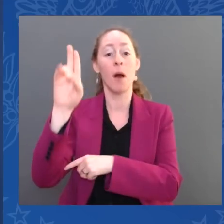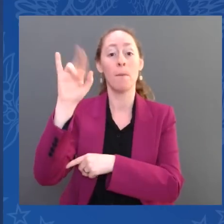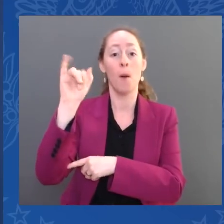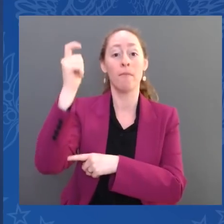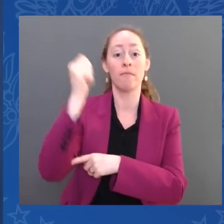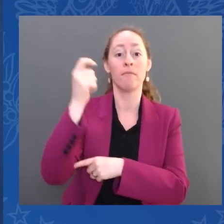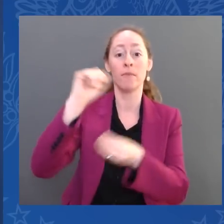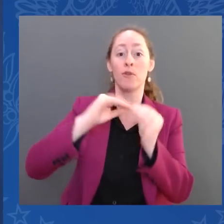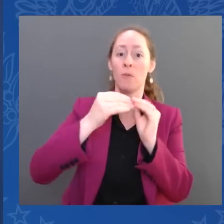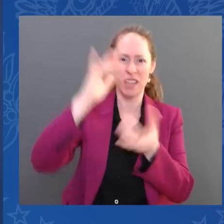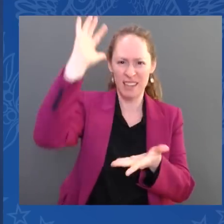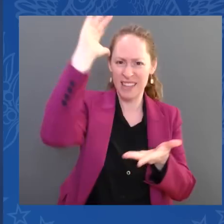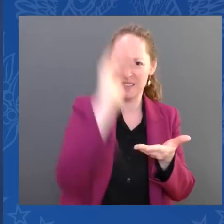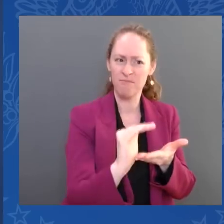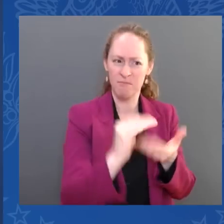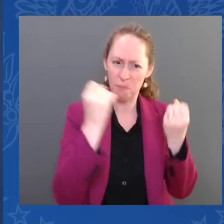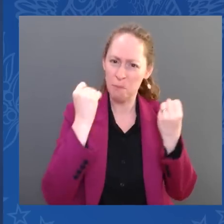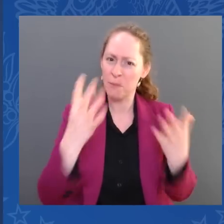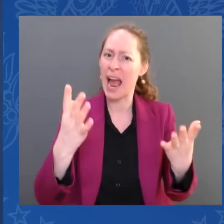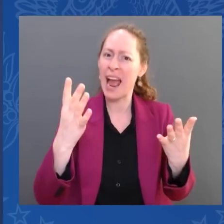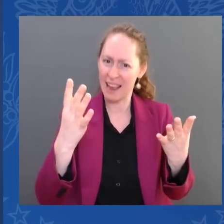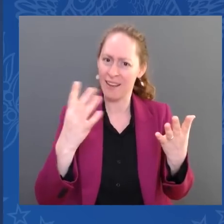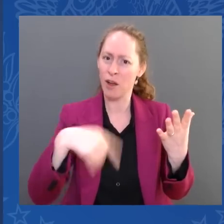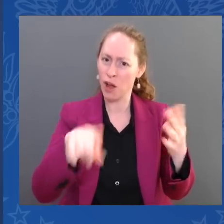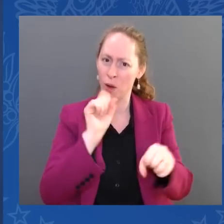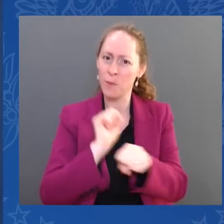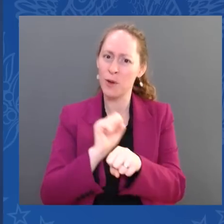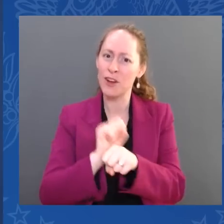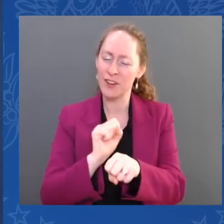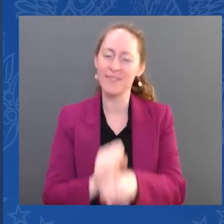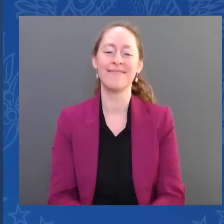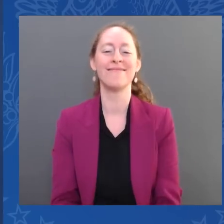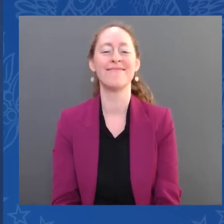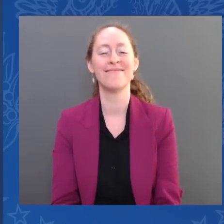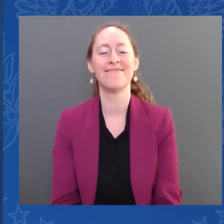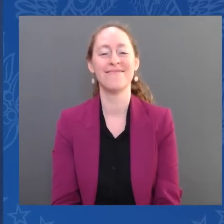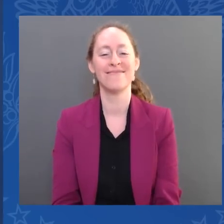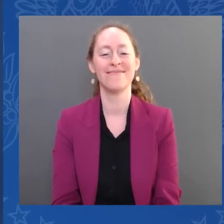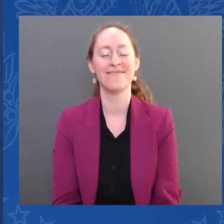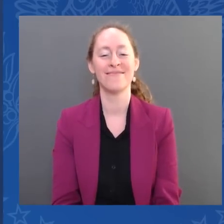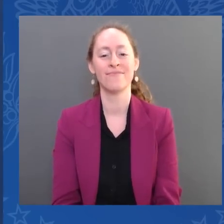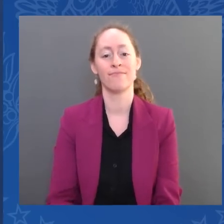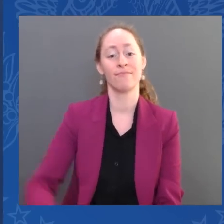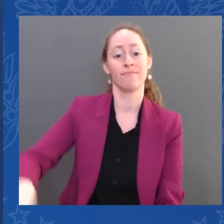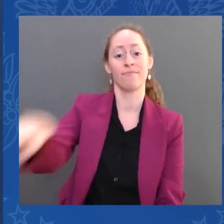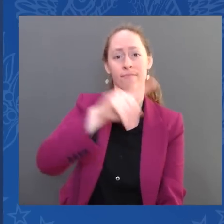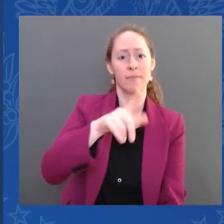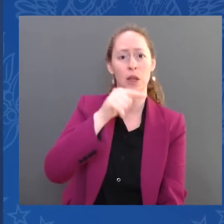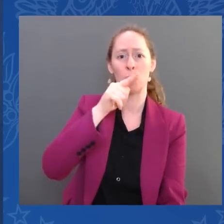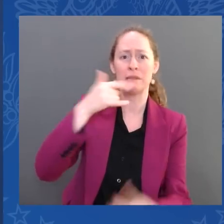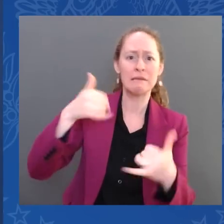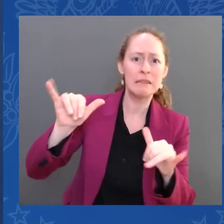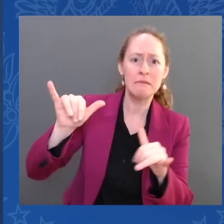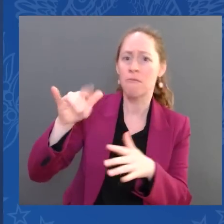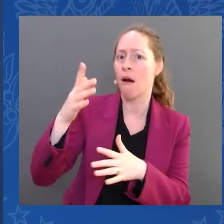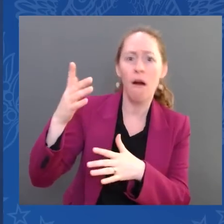has gone from record highs to record lows, with millions of Americans moving up to better jobs, with better pay.